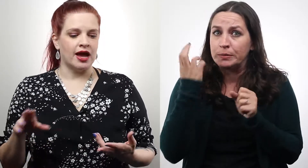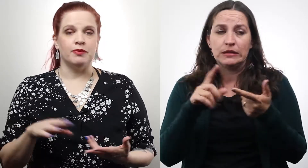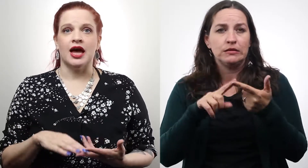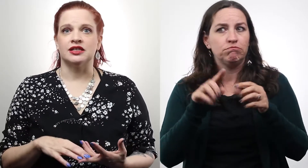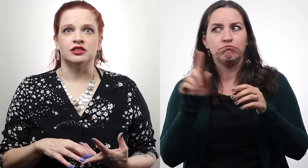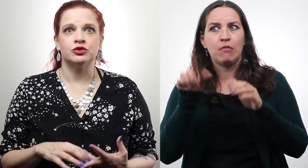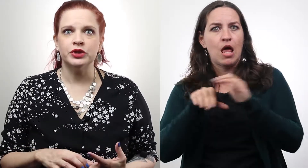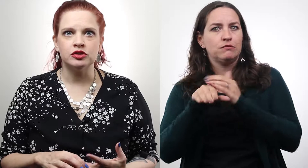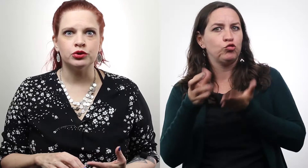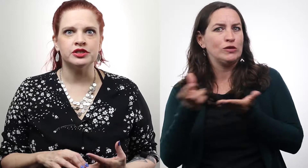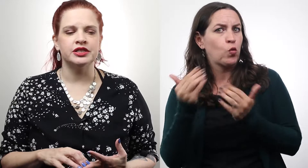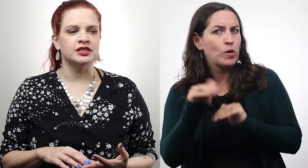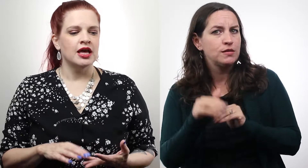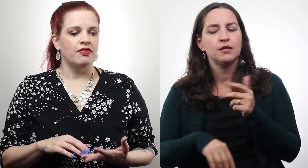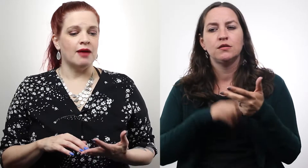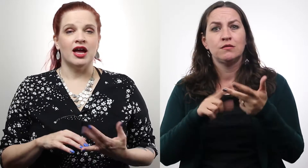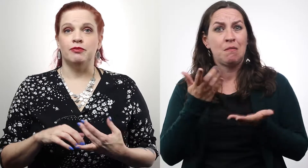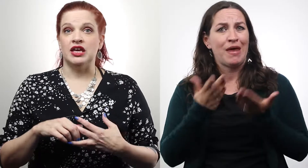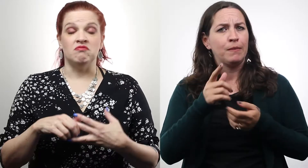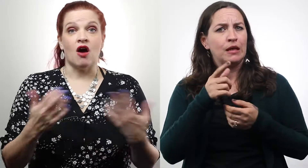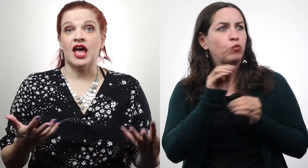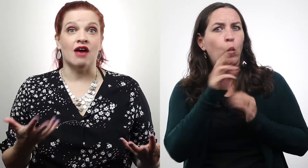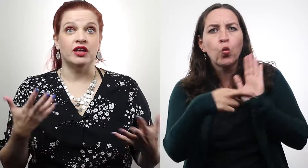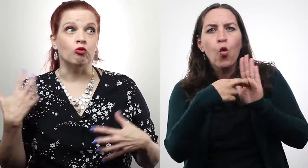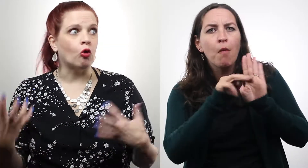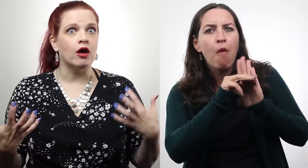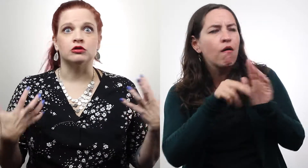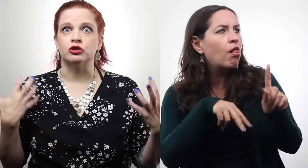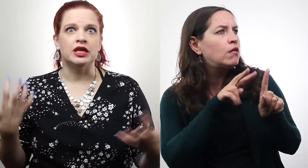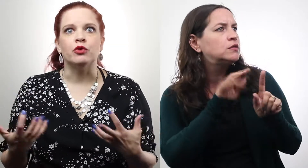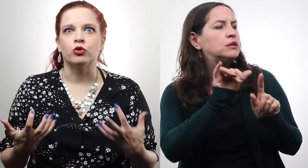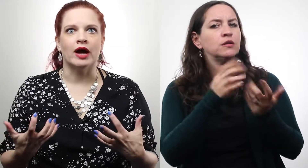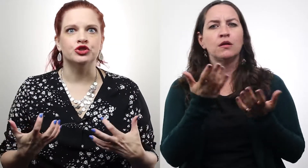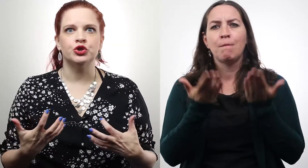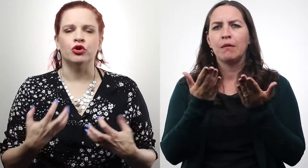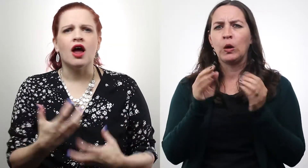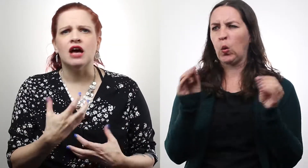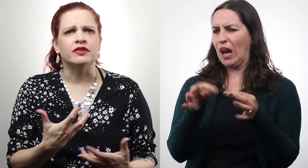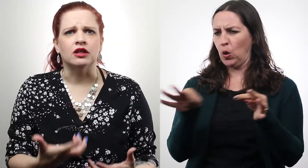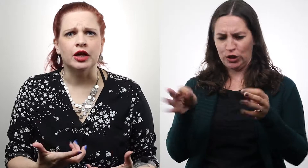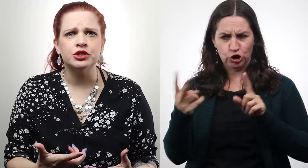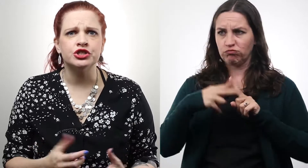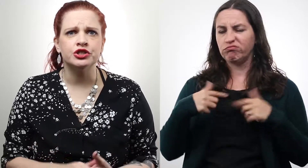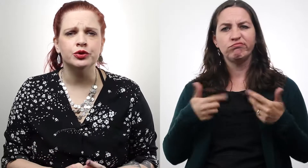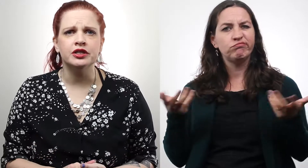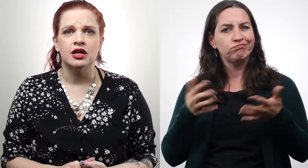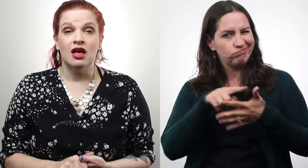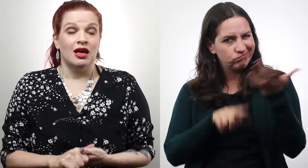might be access to resources, that might be not having role models or people around you or not having the language to do it.